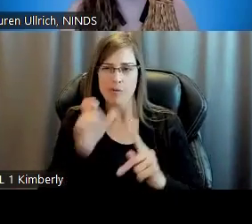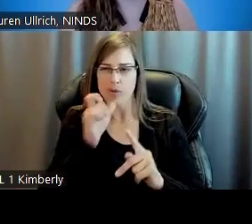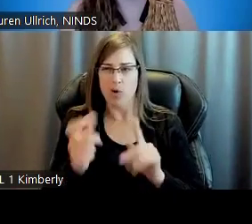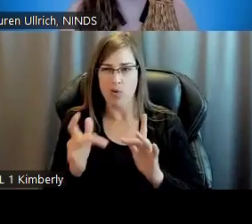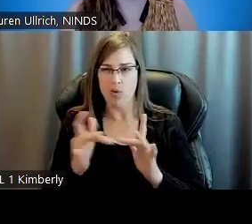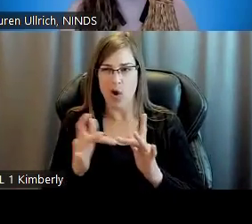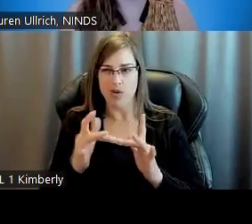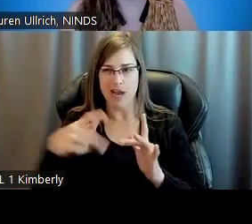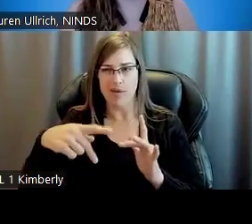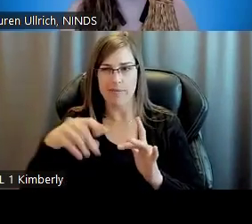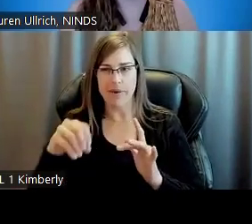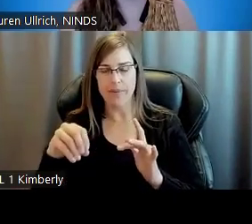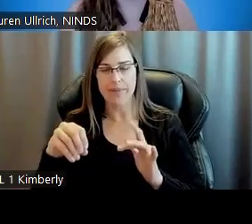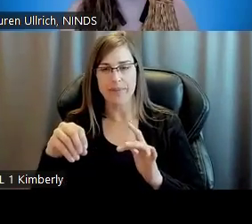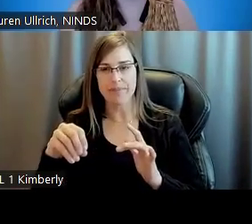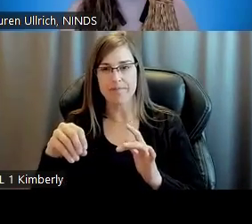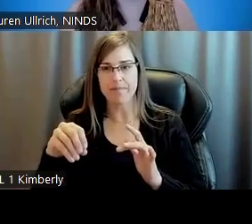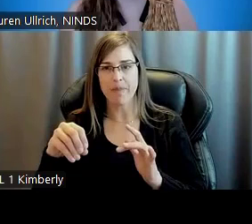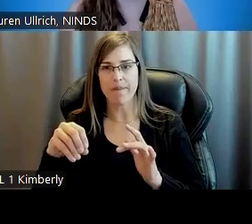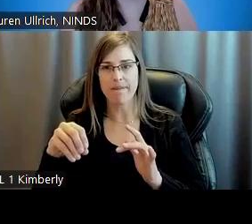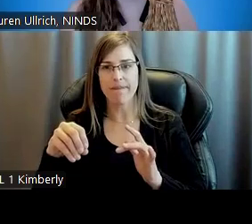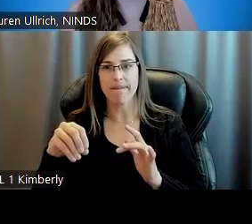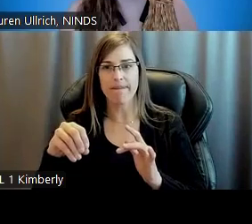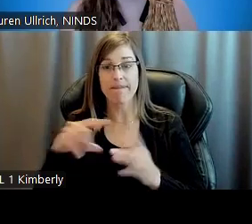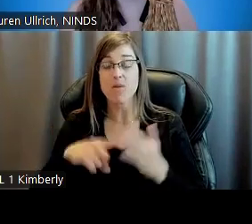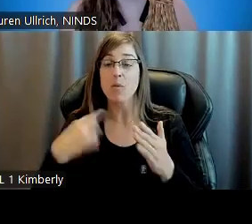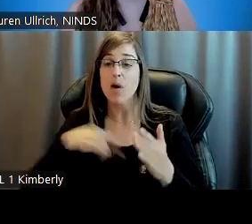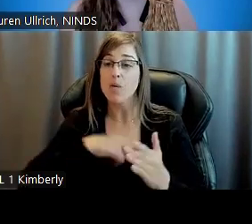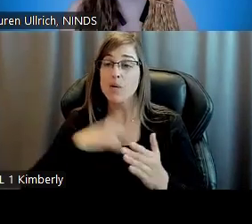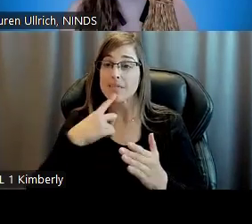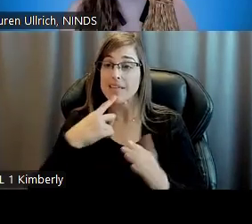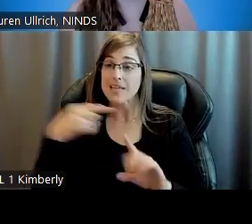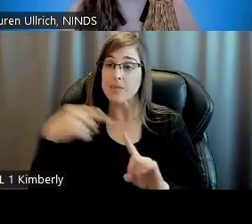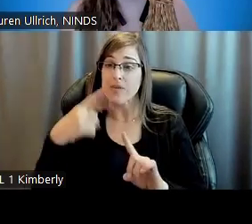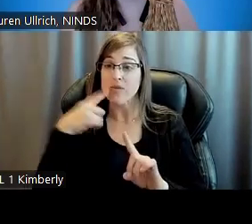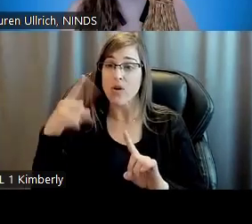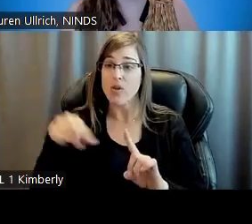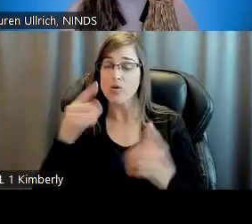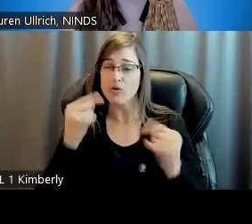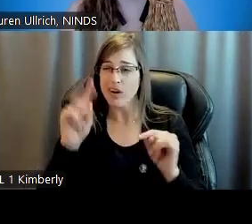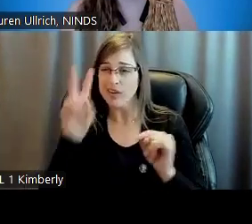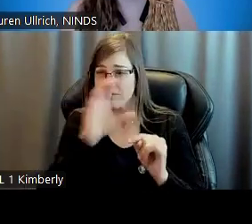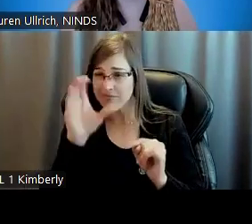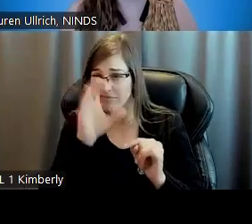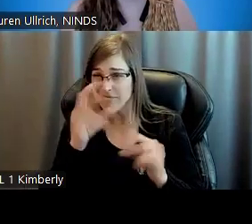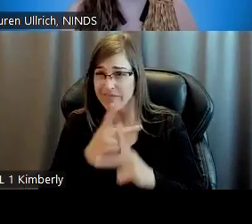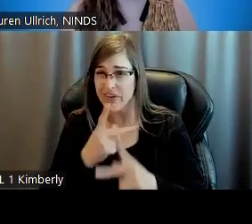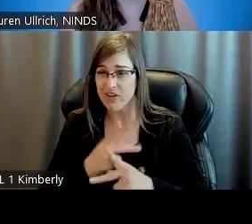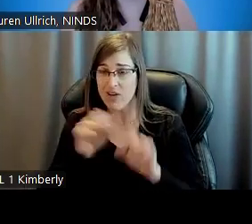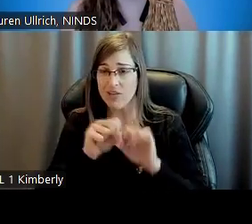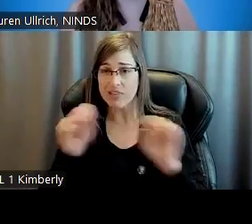and so what we're seeing though, particularly for those trying to navigate the system, it's important.